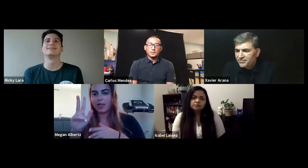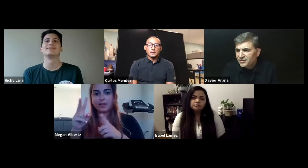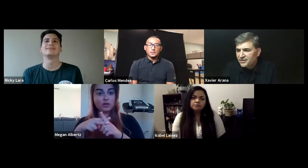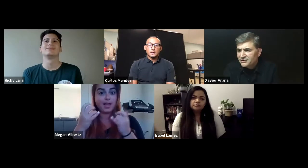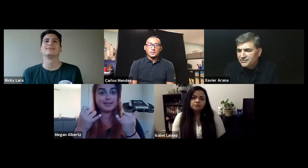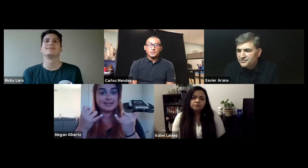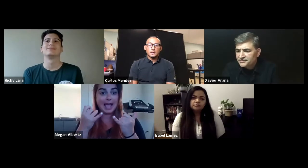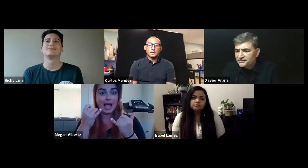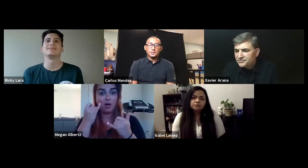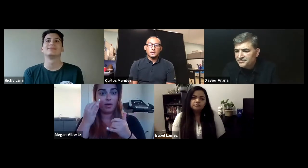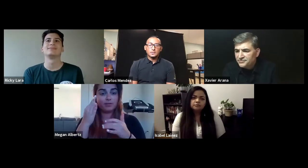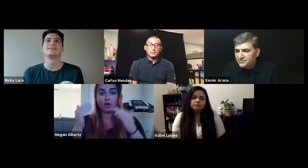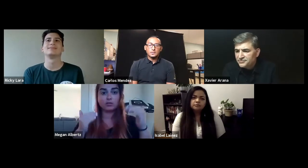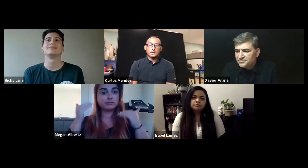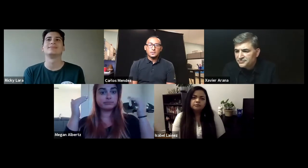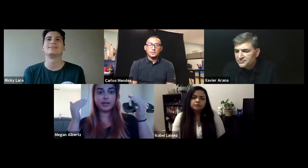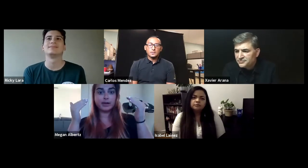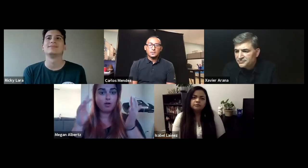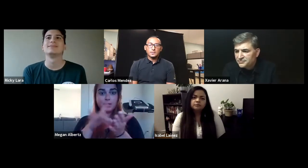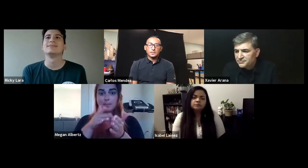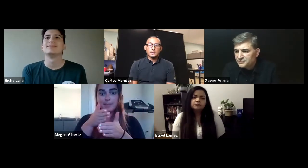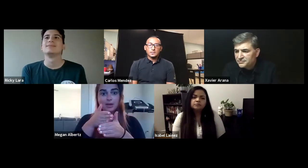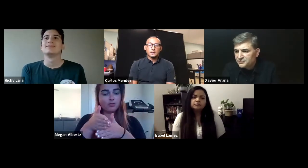It doesn't matter if you're in high school or in college,